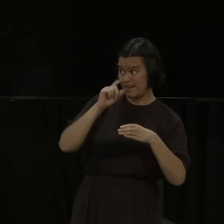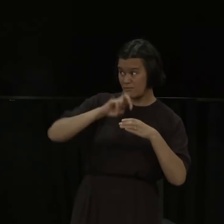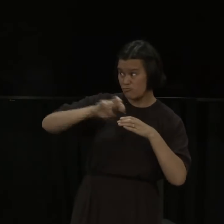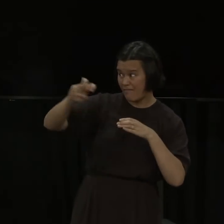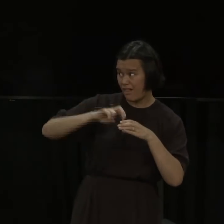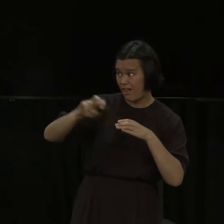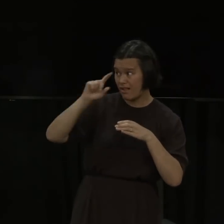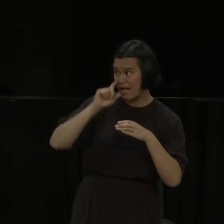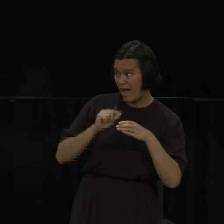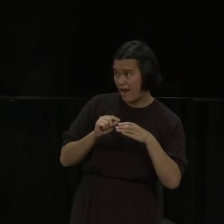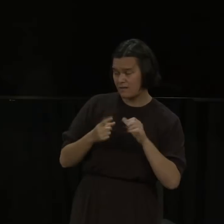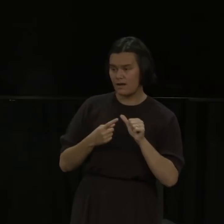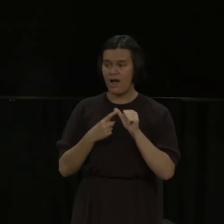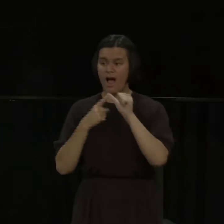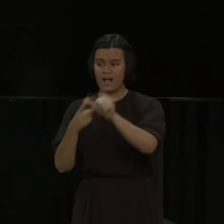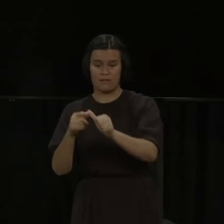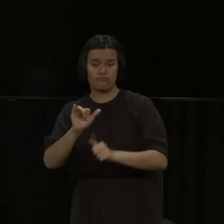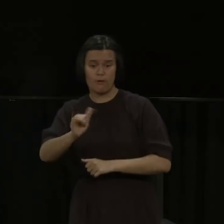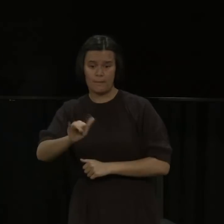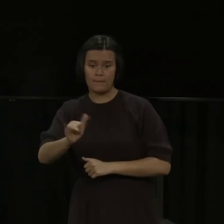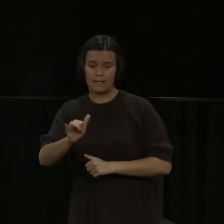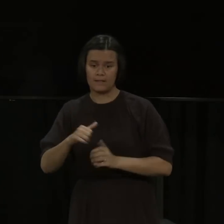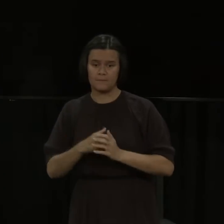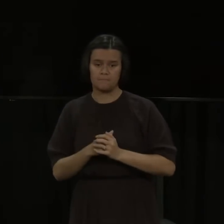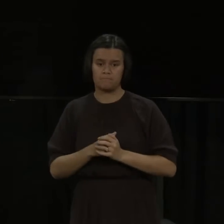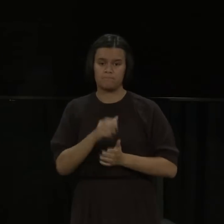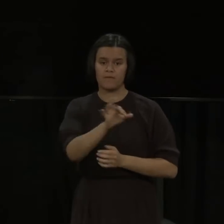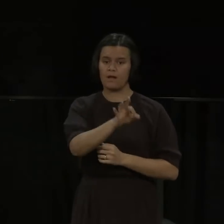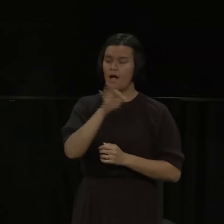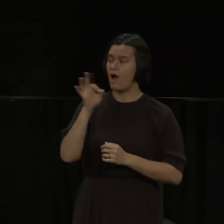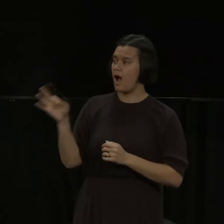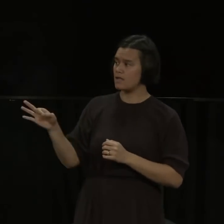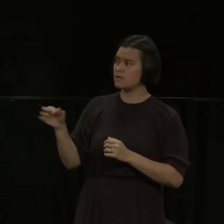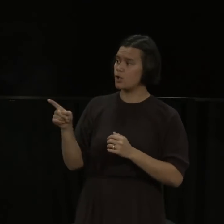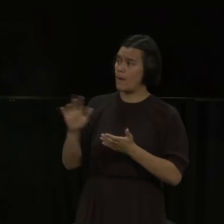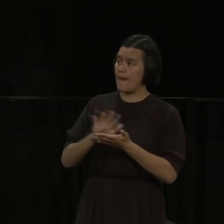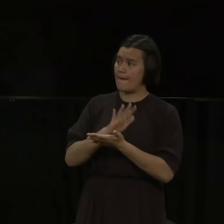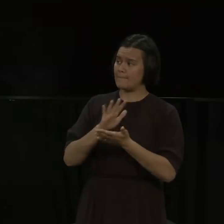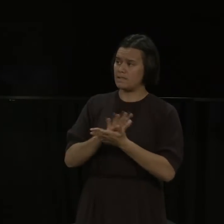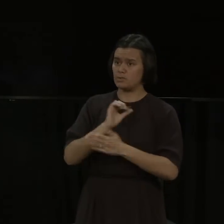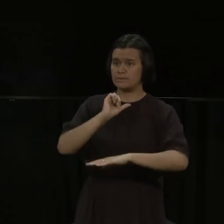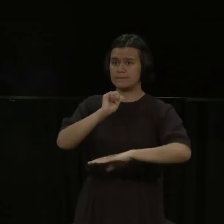we've been having around those. Are they likely to be able to be travel this year